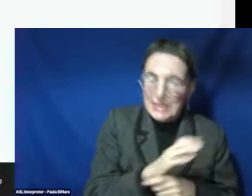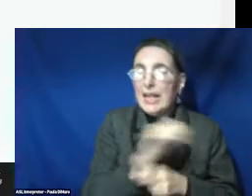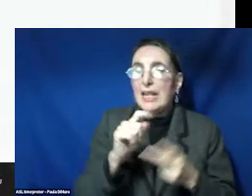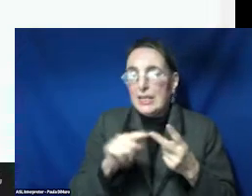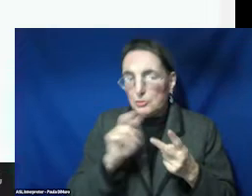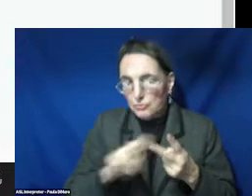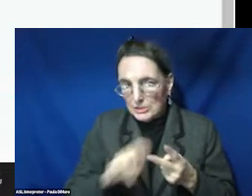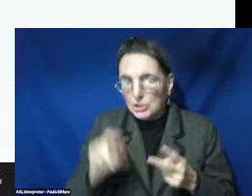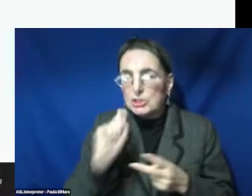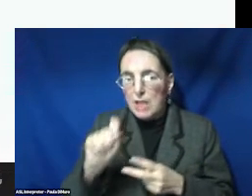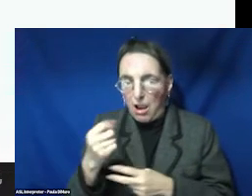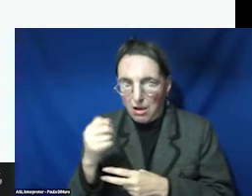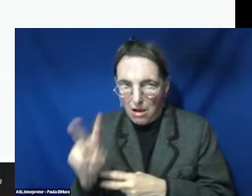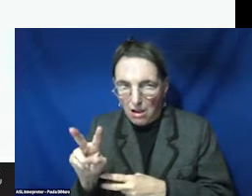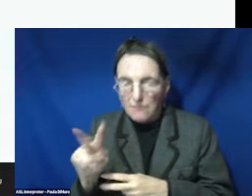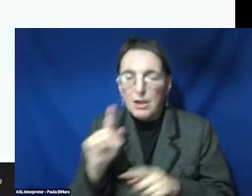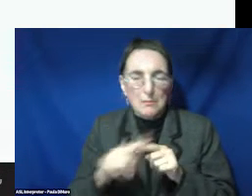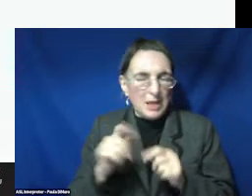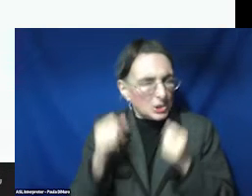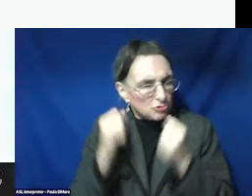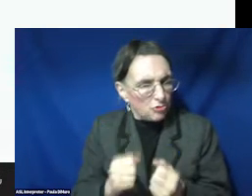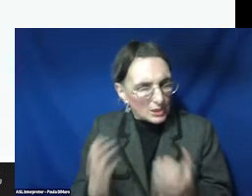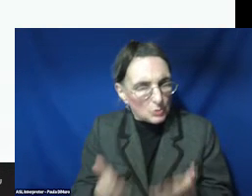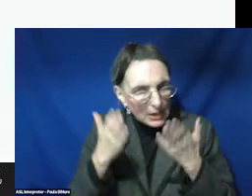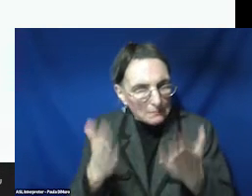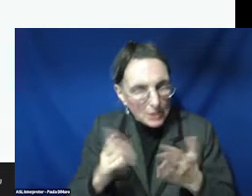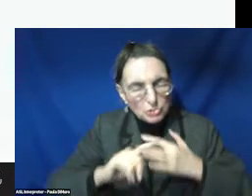But I highly recommend that people start in Research.gov and to get used to that.